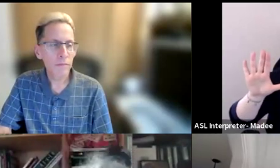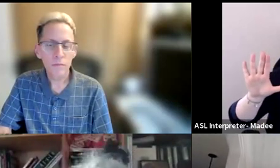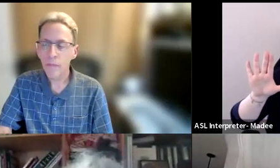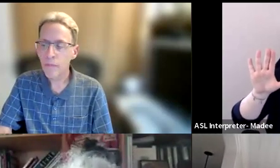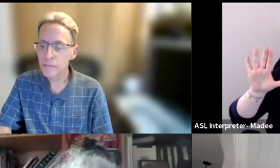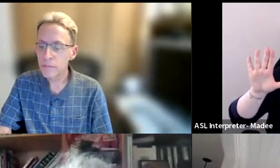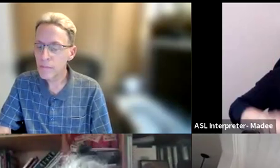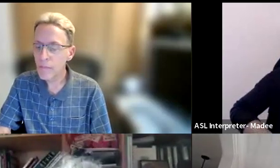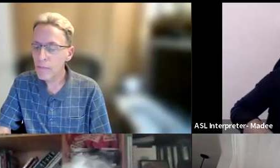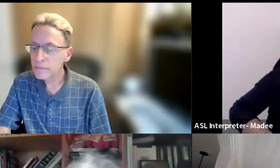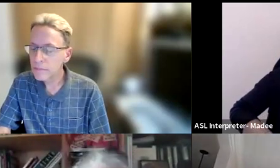Rebecca /APRIL: I didn't see that, but.